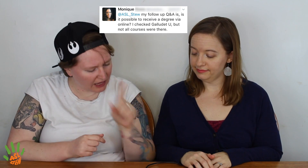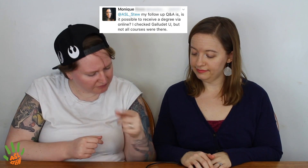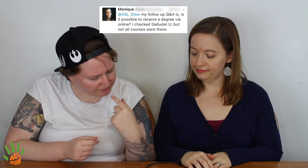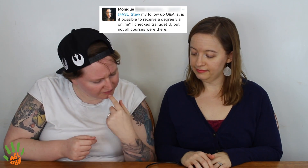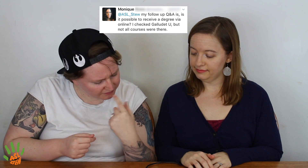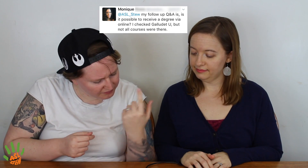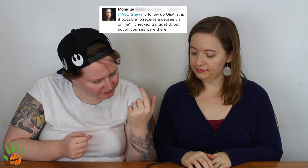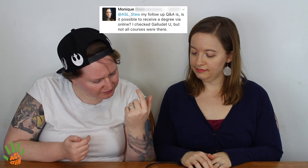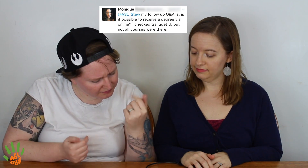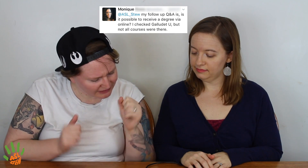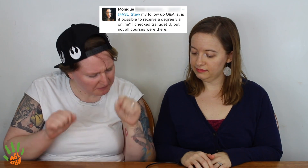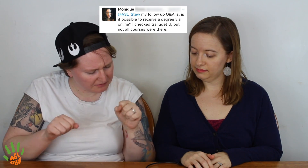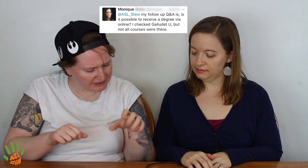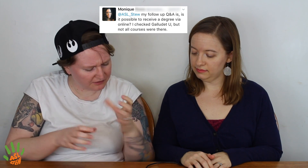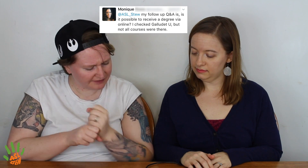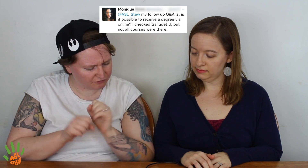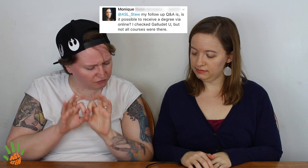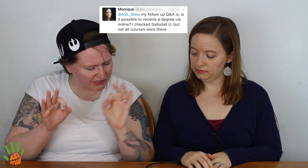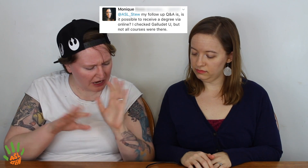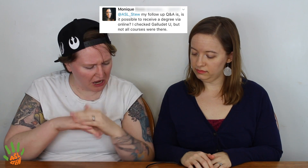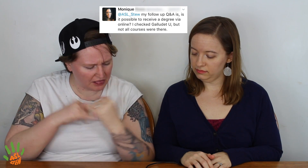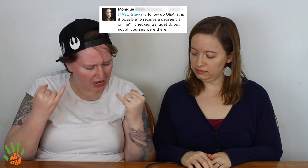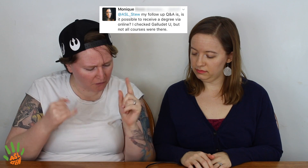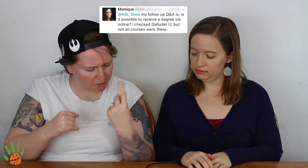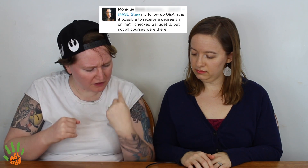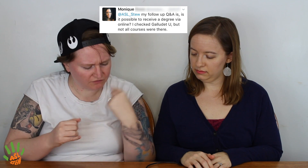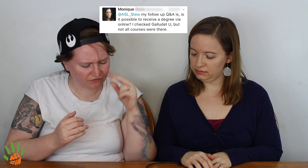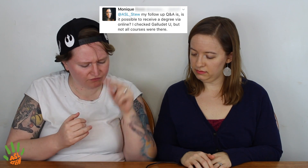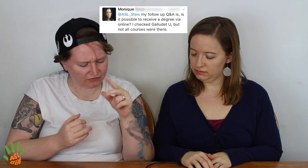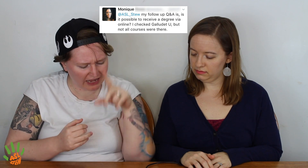Asking, "Is it possible to get a degree online only?